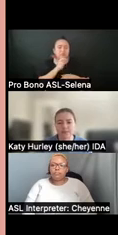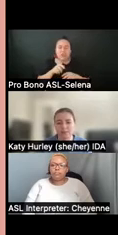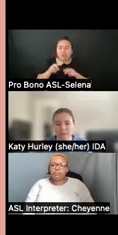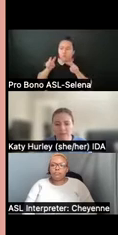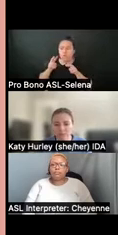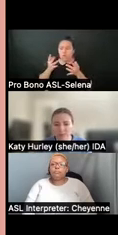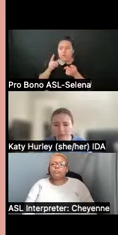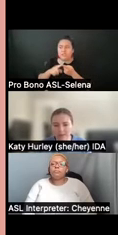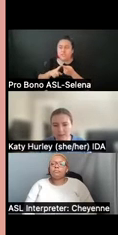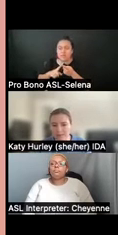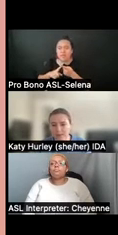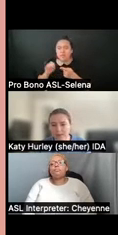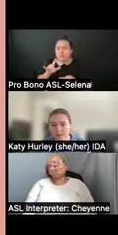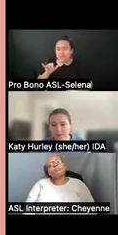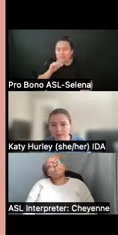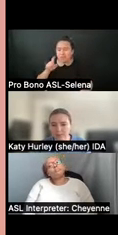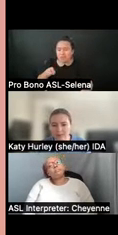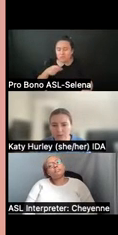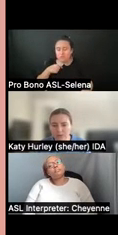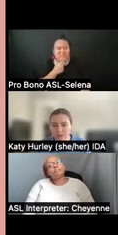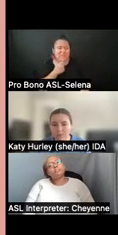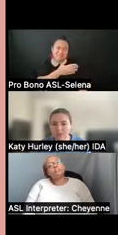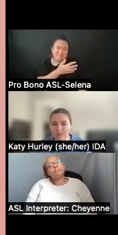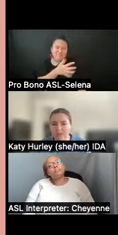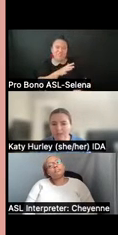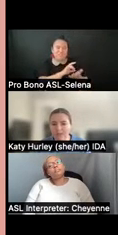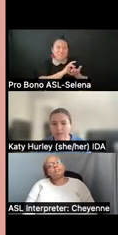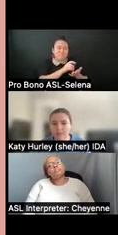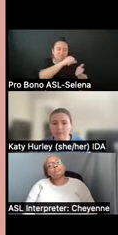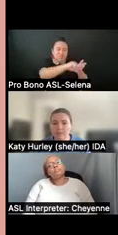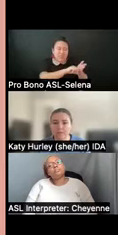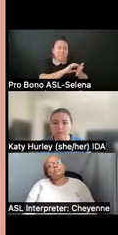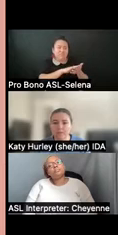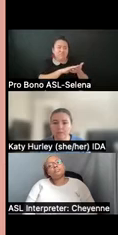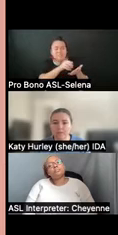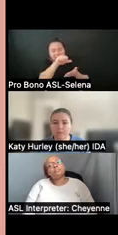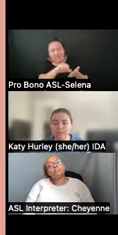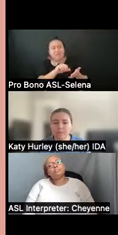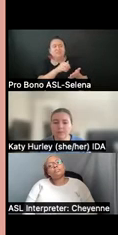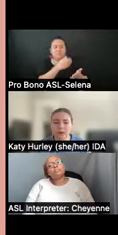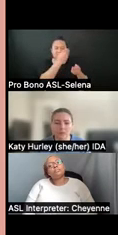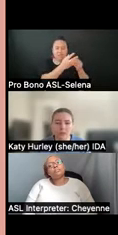have to wait all the way until July. Making sure I didn't miss anything. Oh.